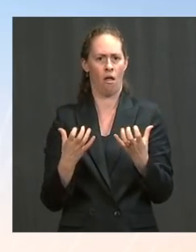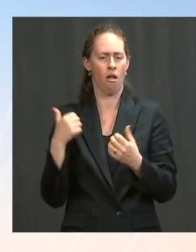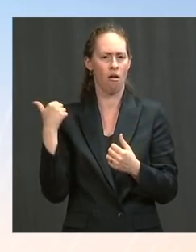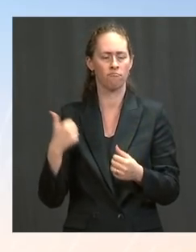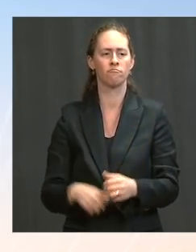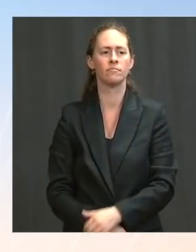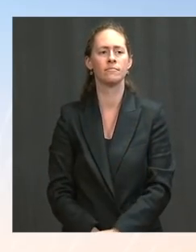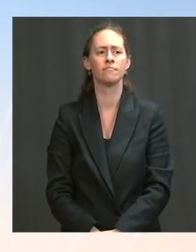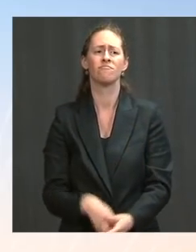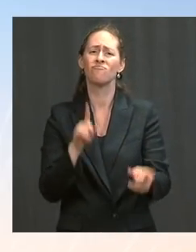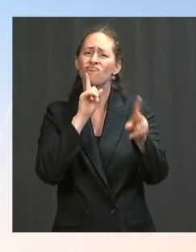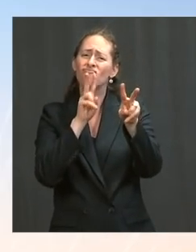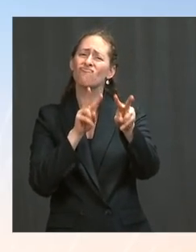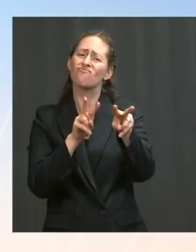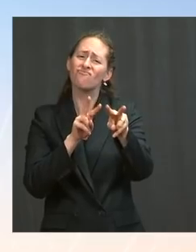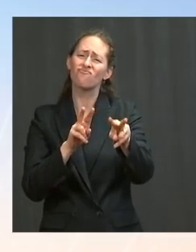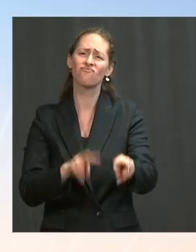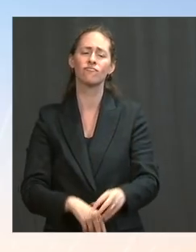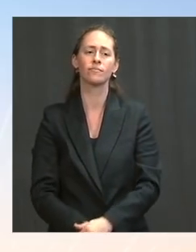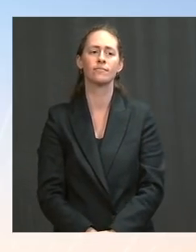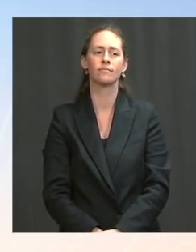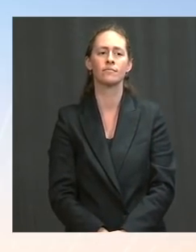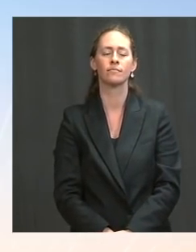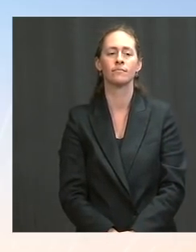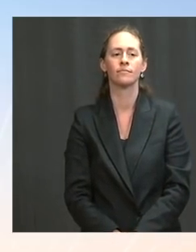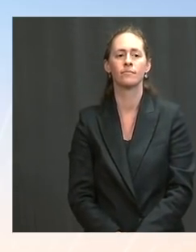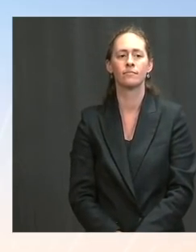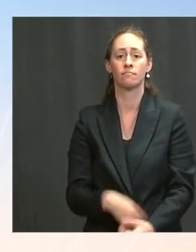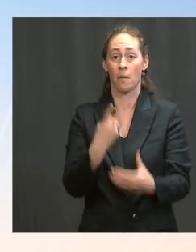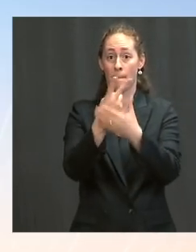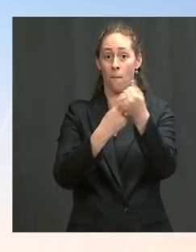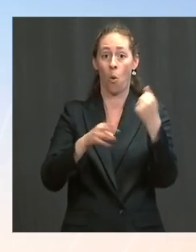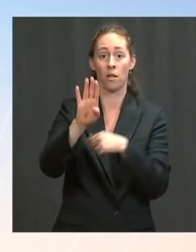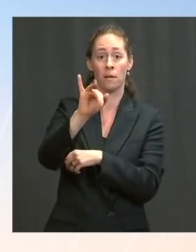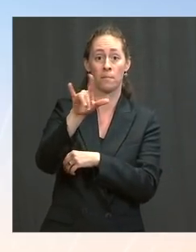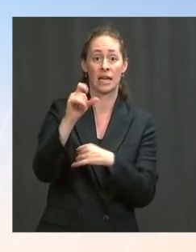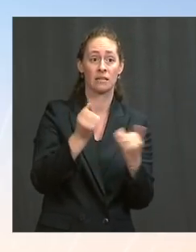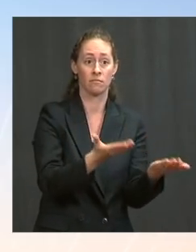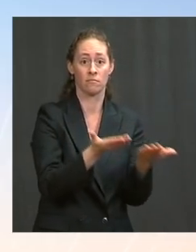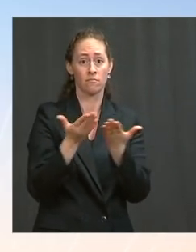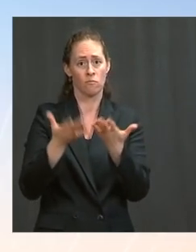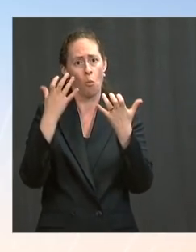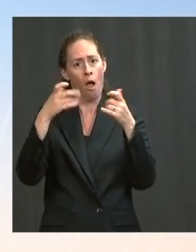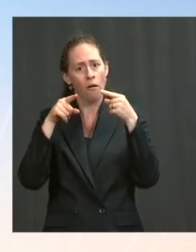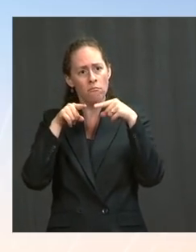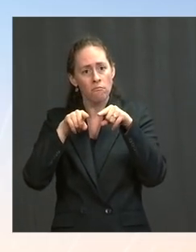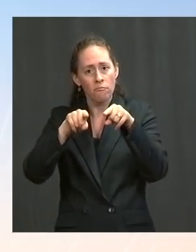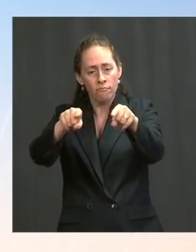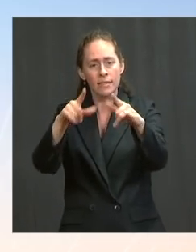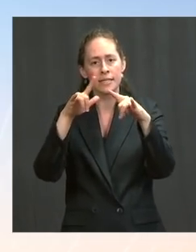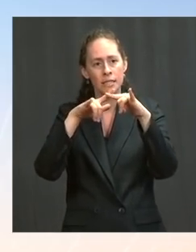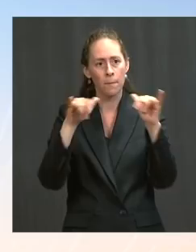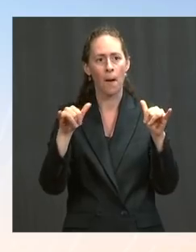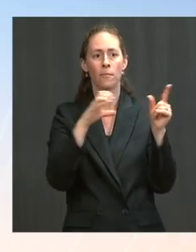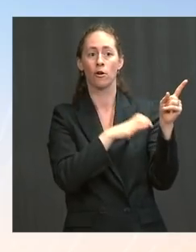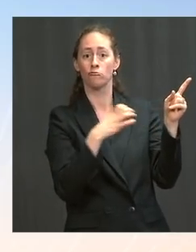As you know, they are both moving forward on dual tracks in Congress. The leaders in Congress are ensuring that is happening.